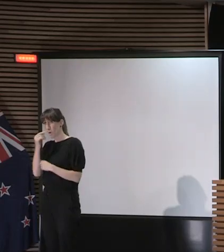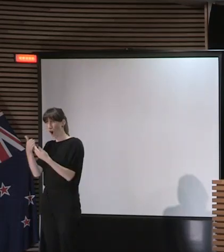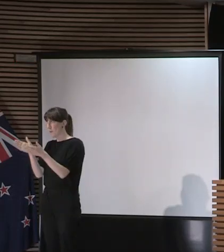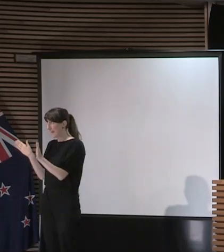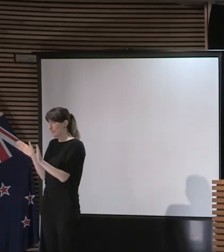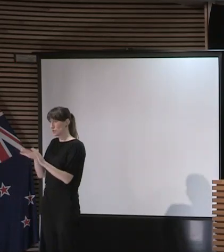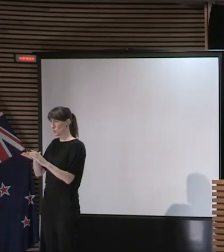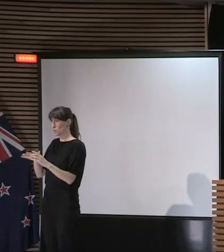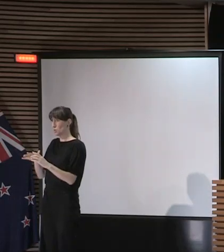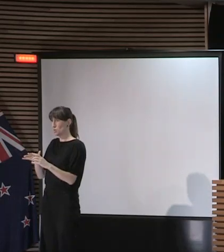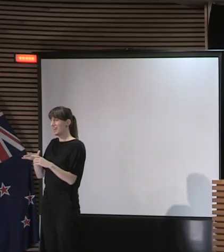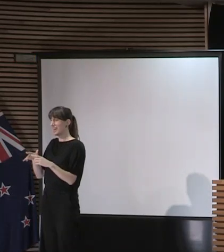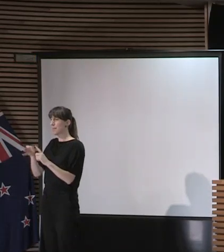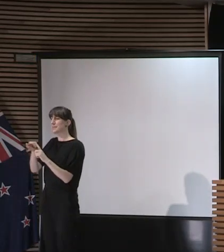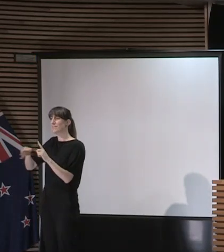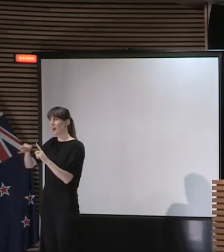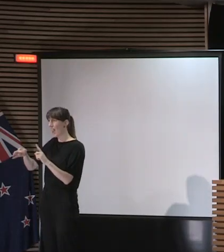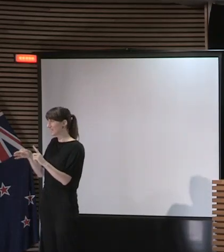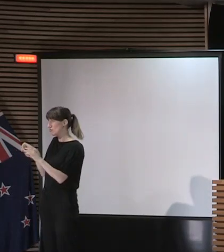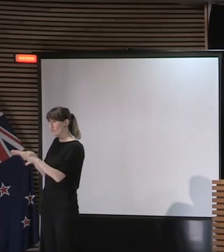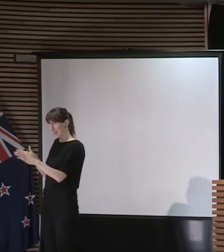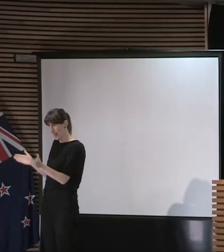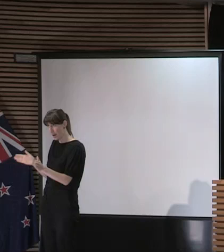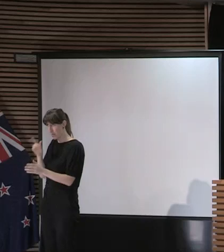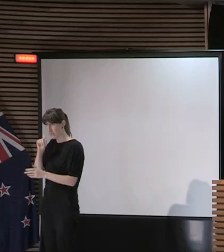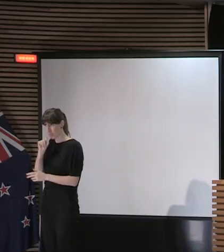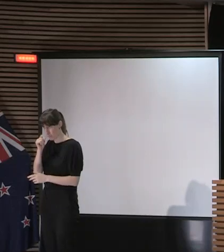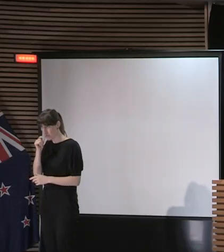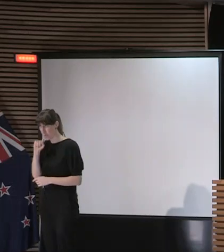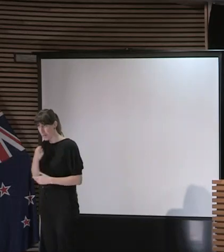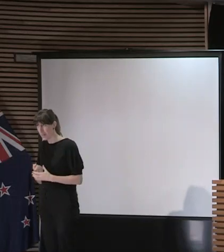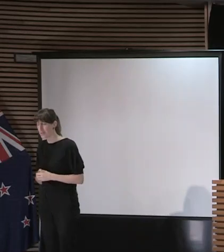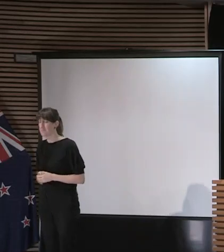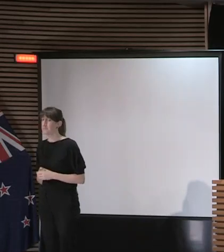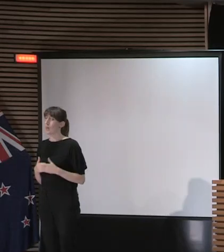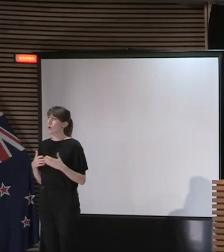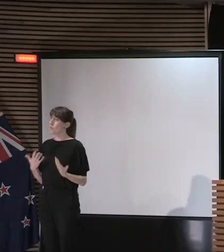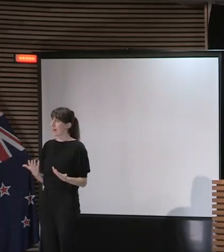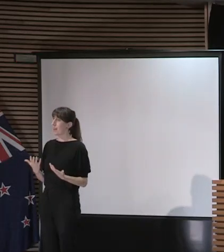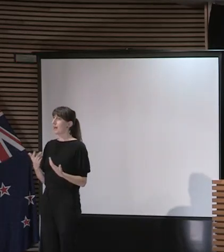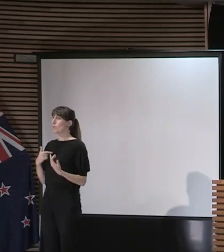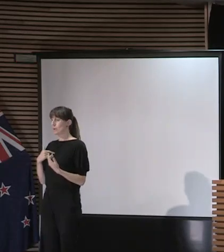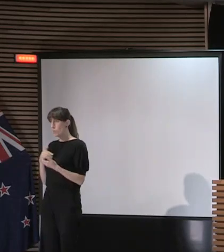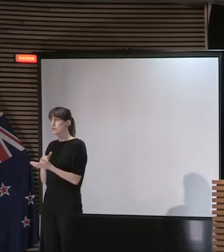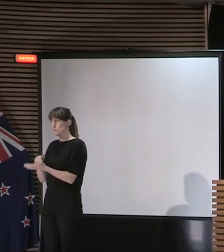special deal for them as an area you're looking at specifically? We've always said that we want to keep monitoring the impact on